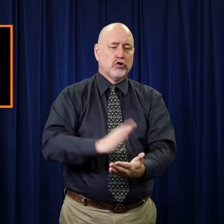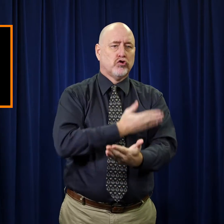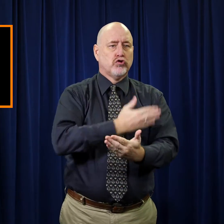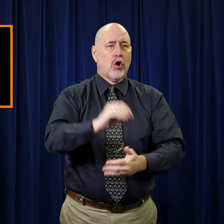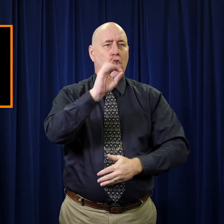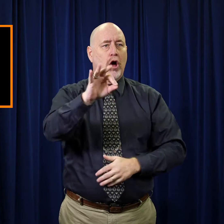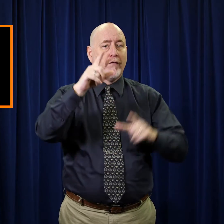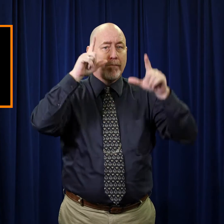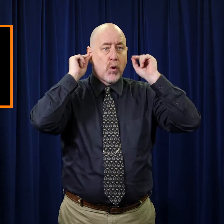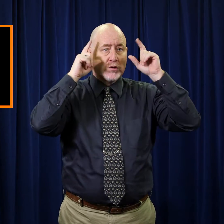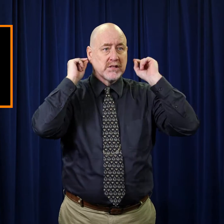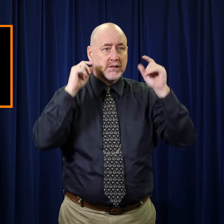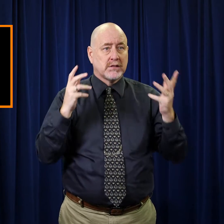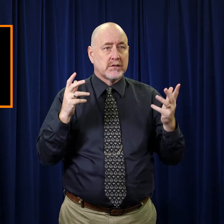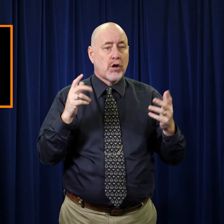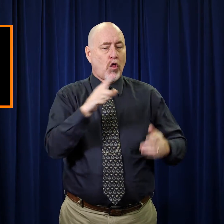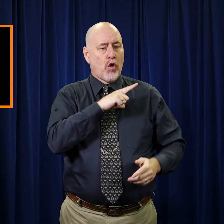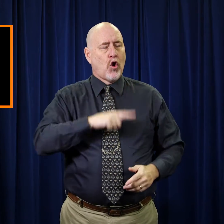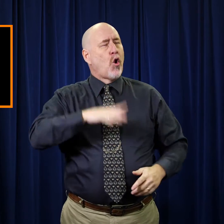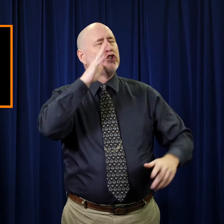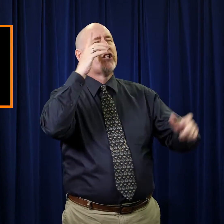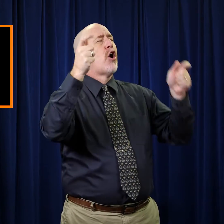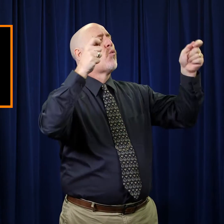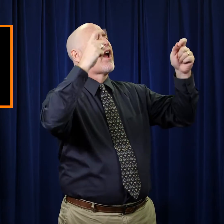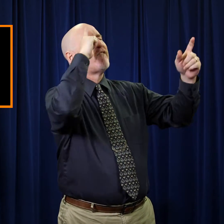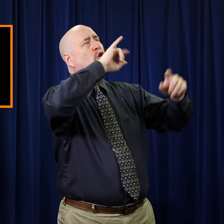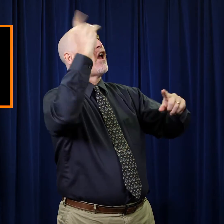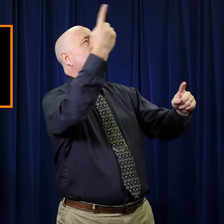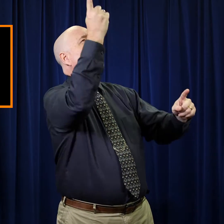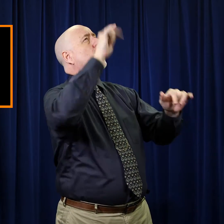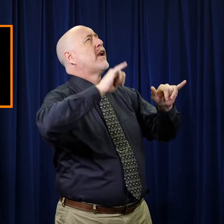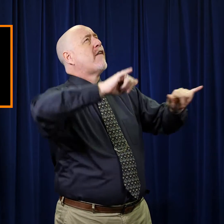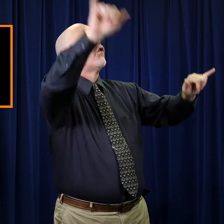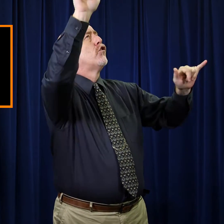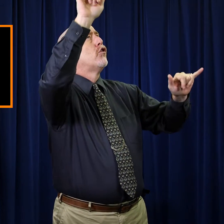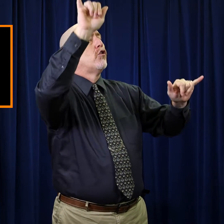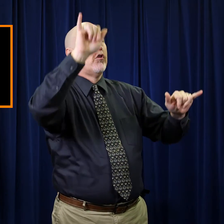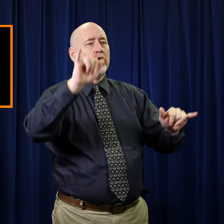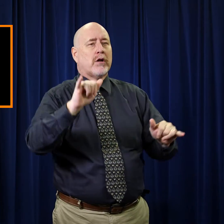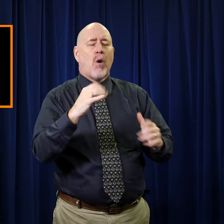called it the Song of Moses. "The Lord shall reign for ever and ever." I want you